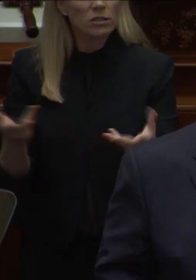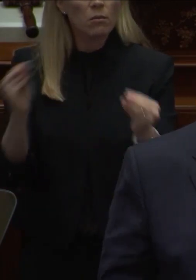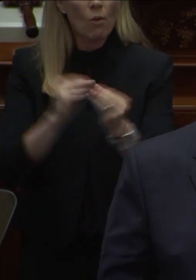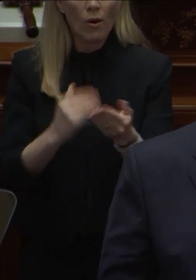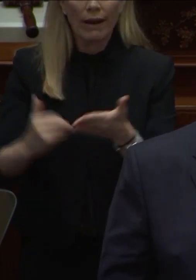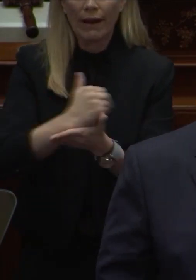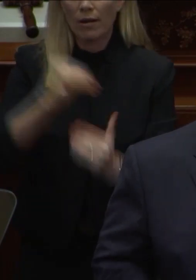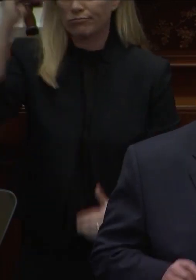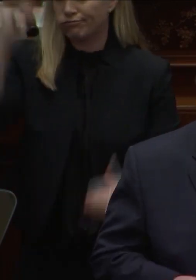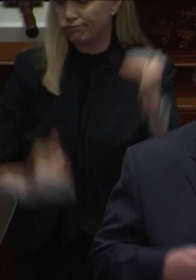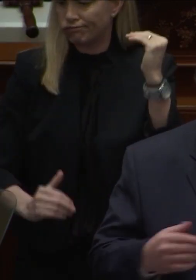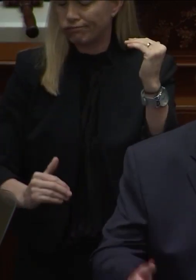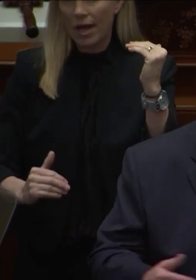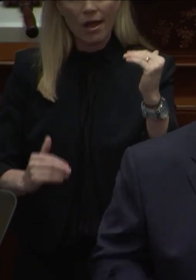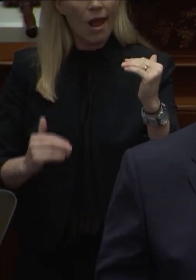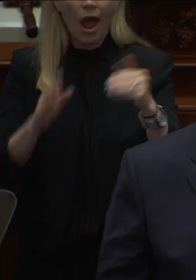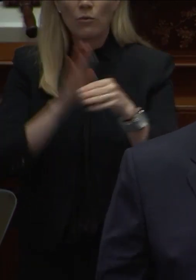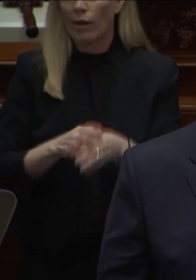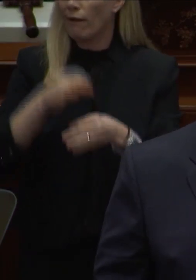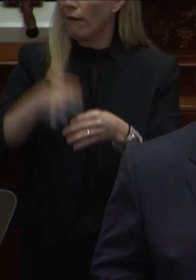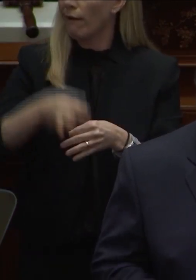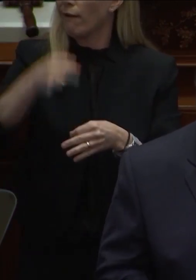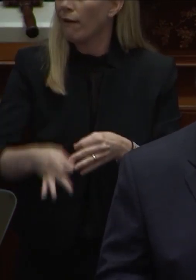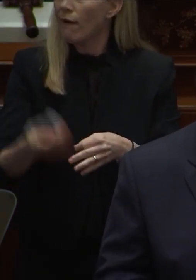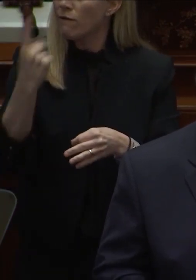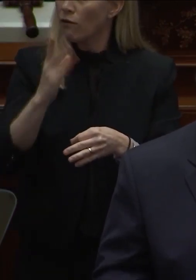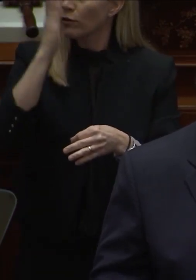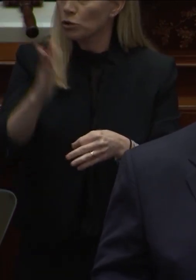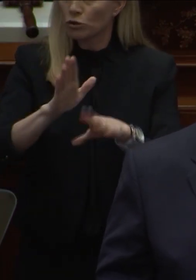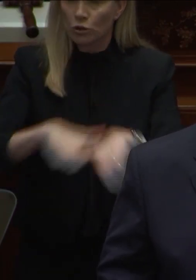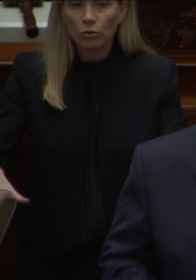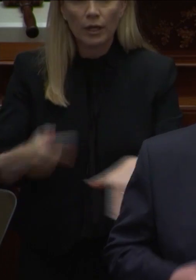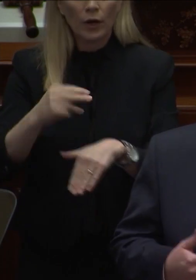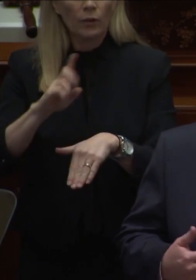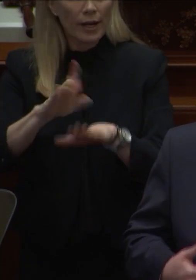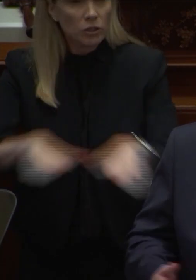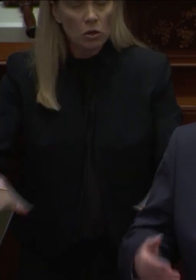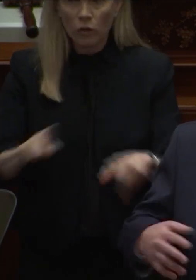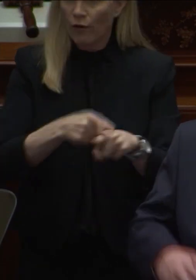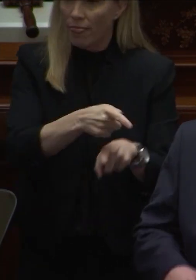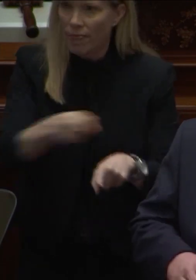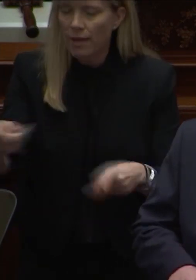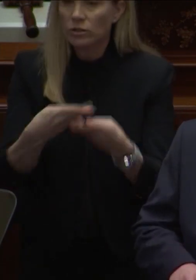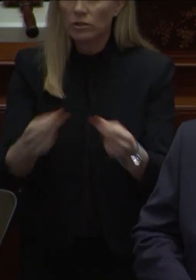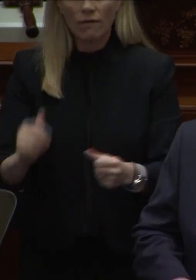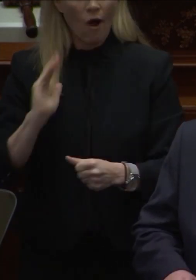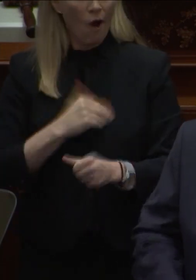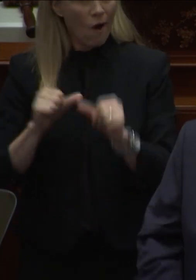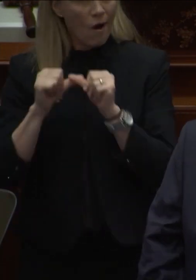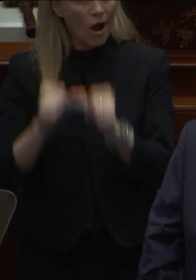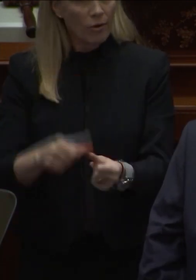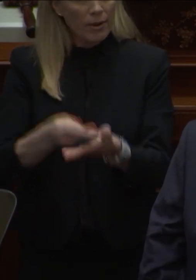THE INCOME TAX RATE ACROSS THE BOARD FUELS FURTHER INCOME INEQUALITY AND KICKS THE CAN DOWN THE ROAD FOR OUR CHILDREN